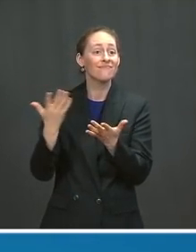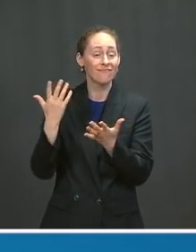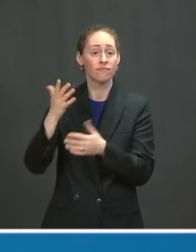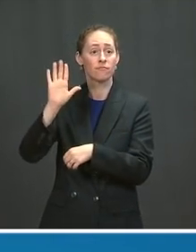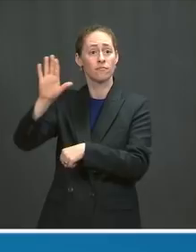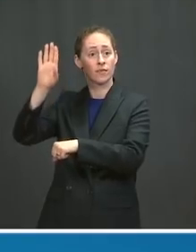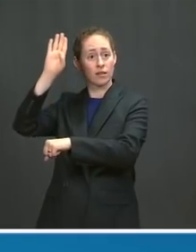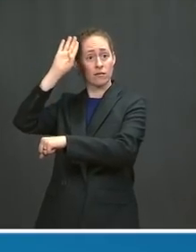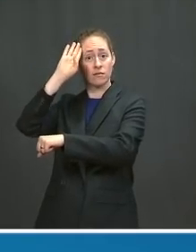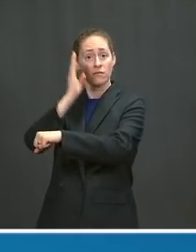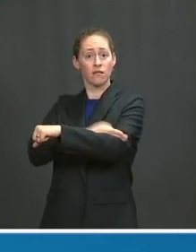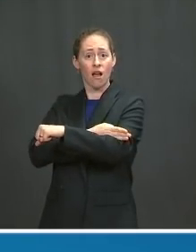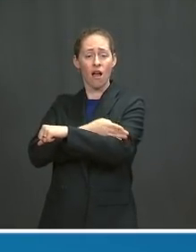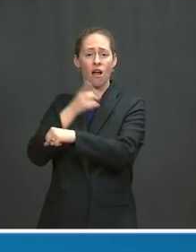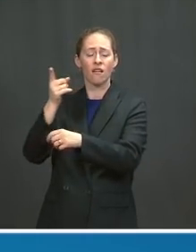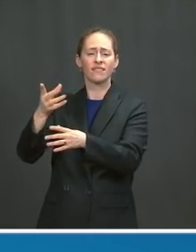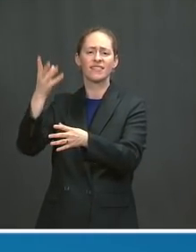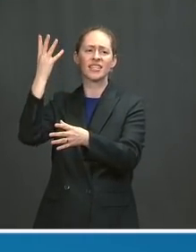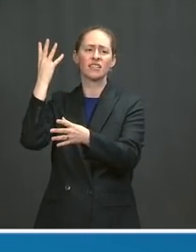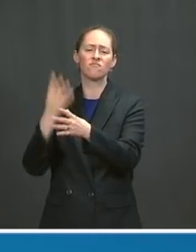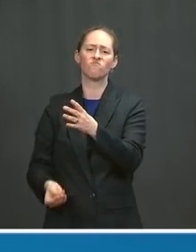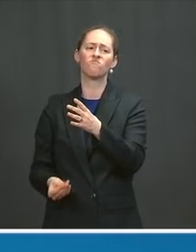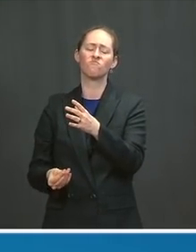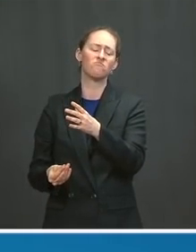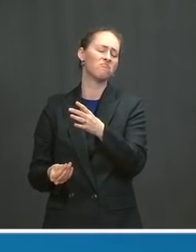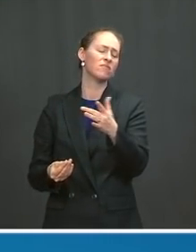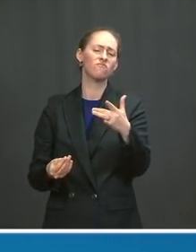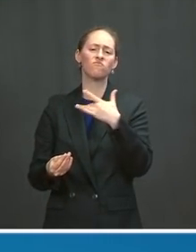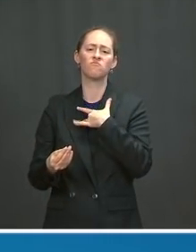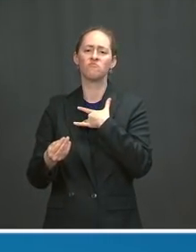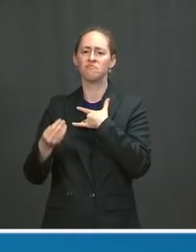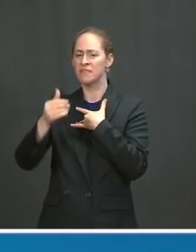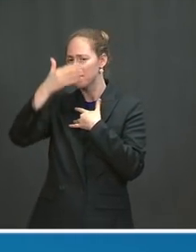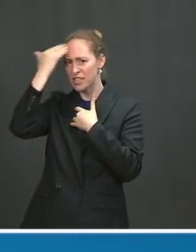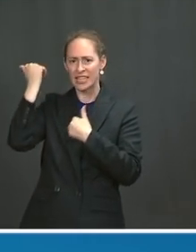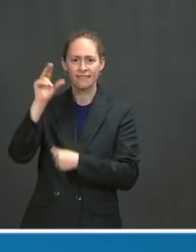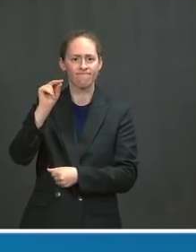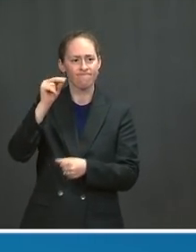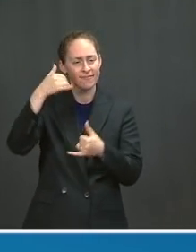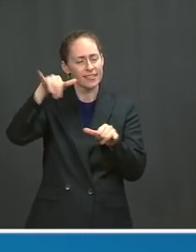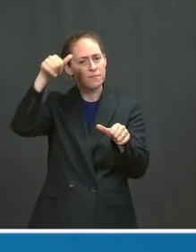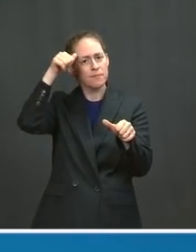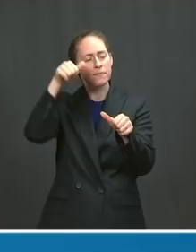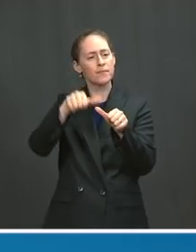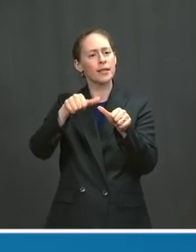And finally, to the class of 2021, congratulations.